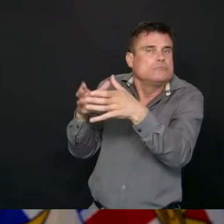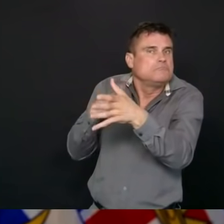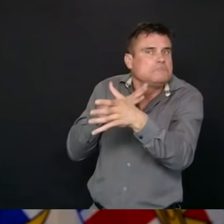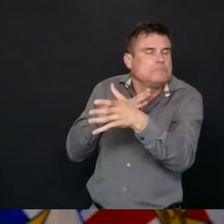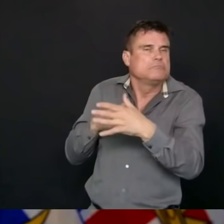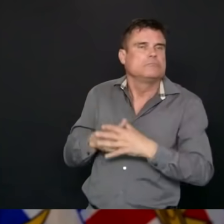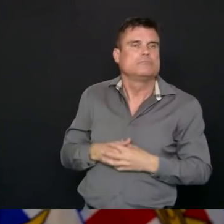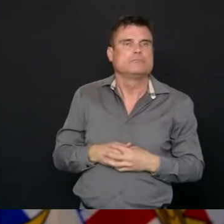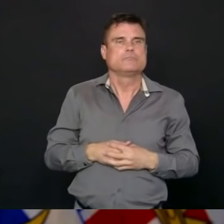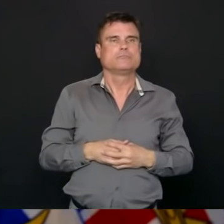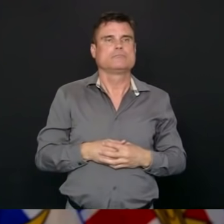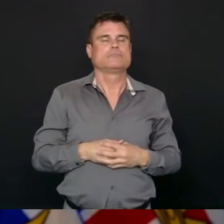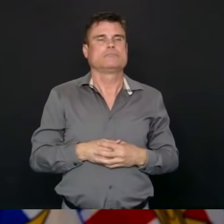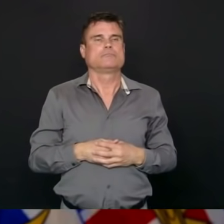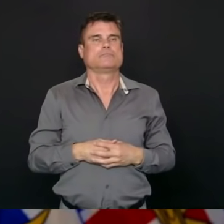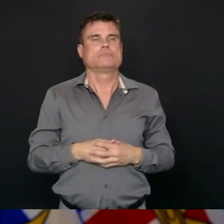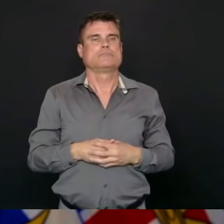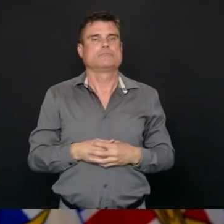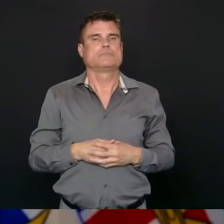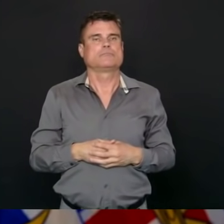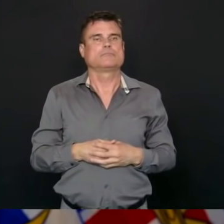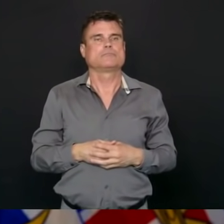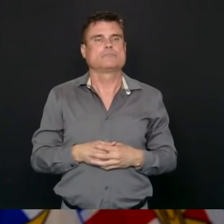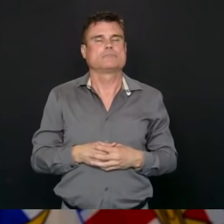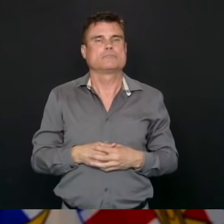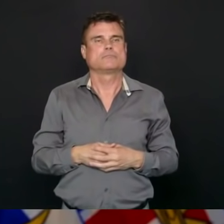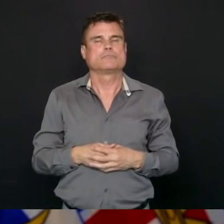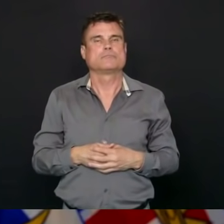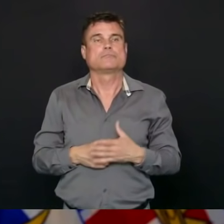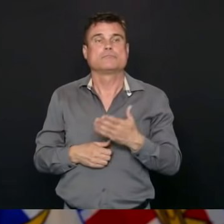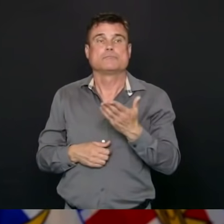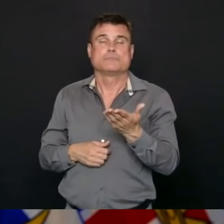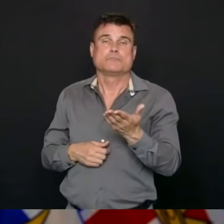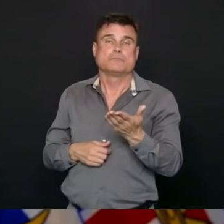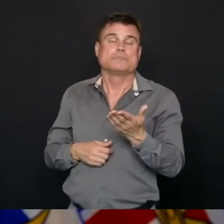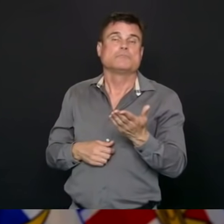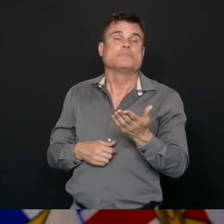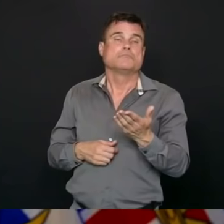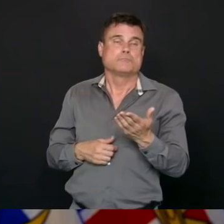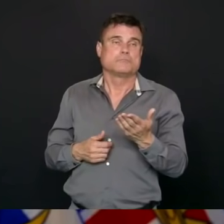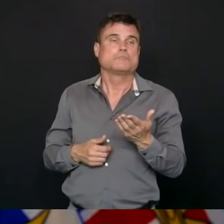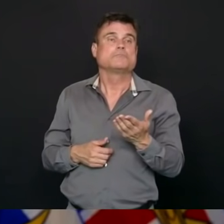months. Those are important things to do. We know that people who are taking friends